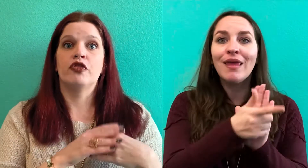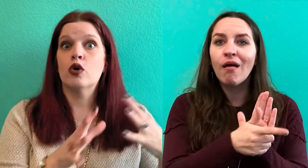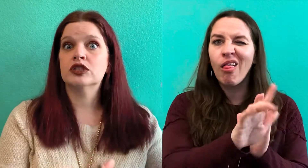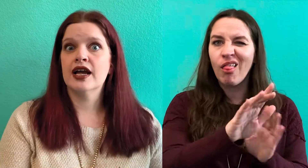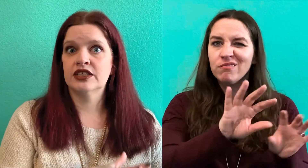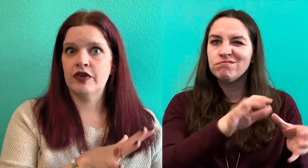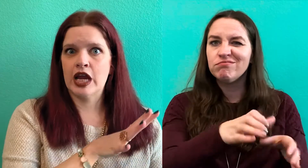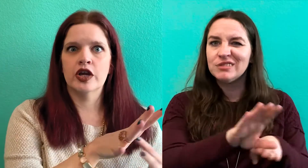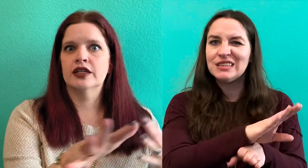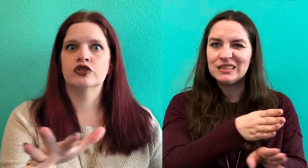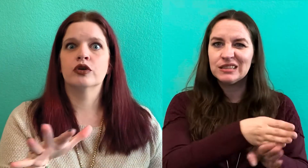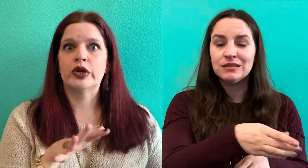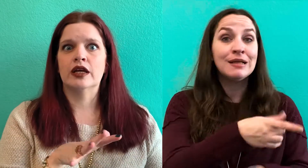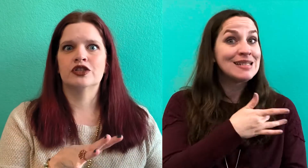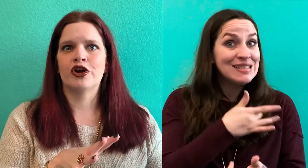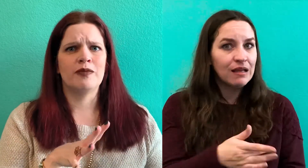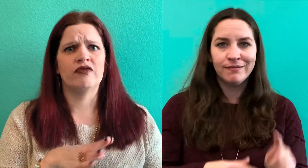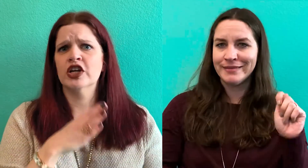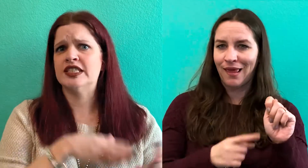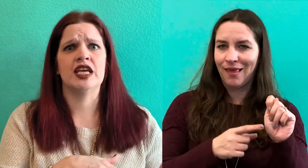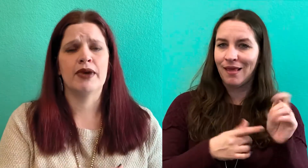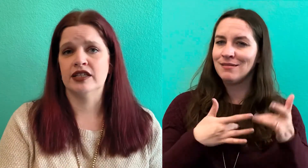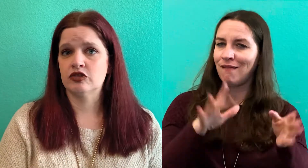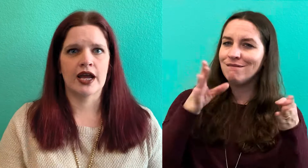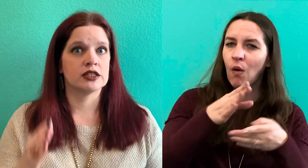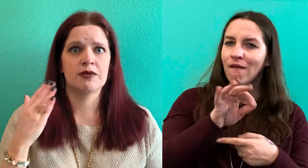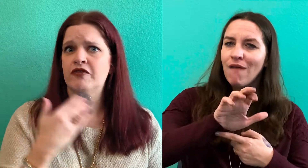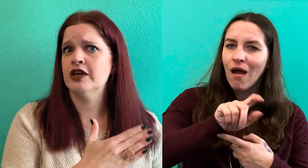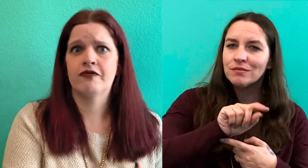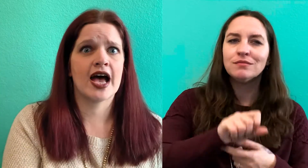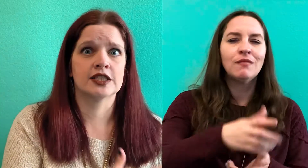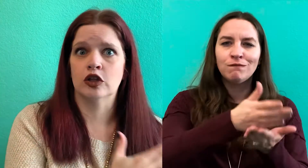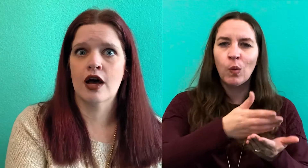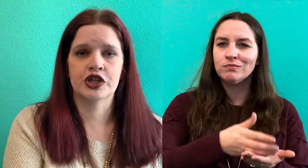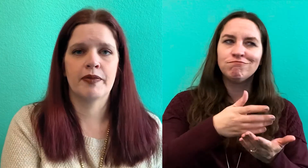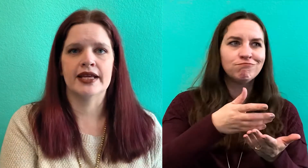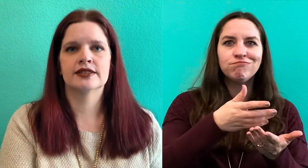Those kinds of areas or arenas are going to be very T based. Right? It's going to be very fact and logic based.